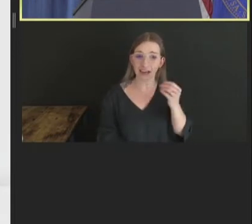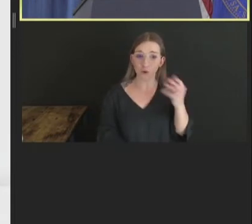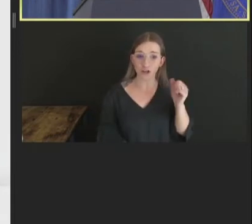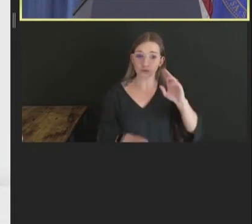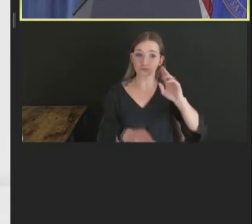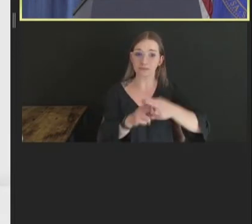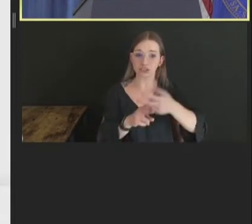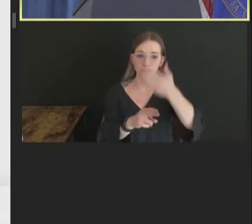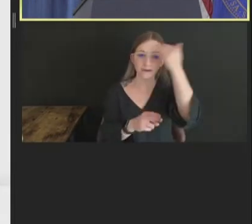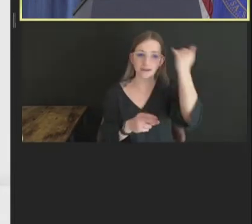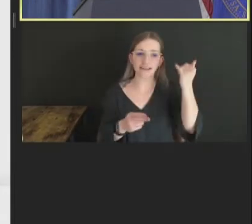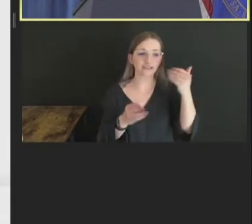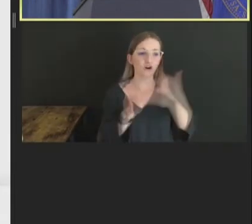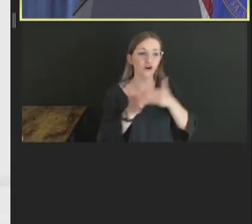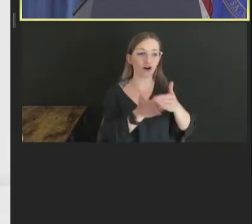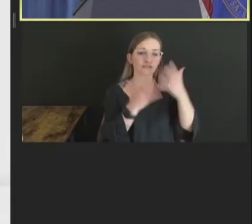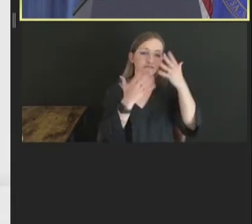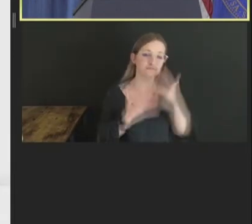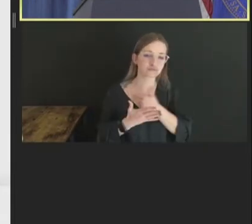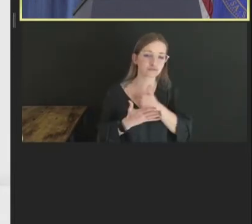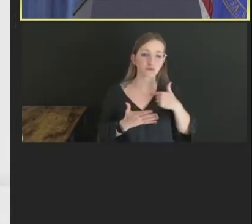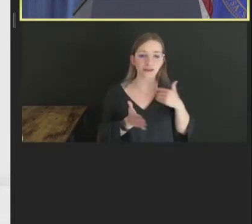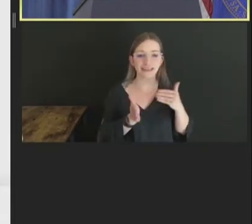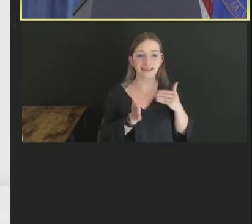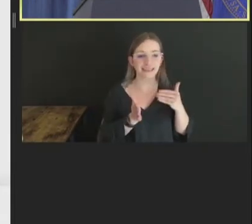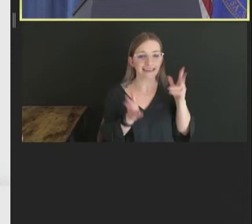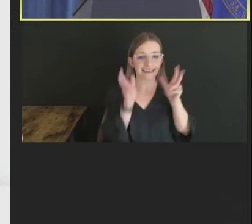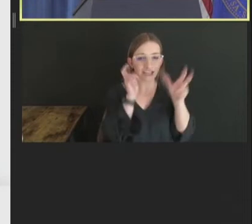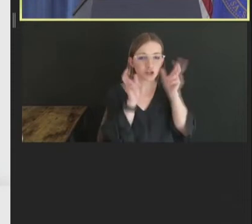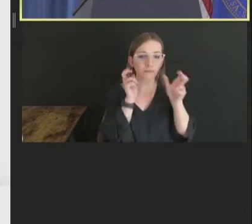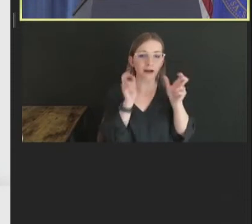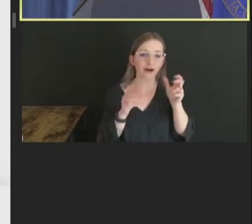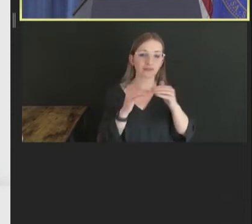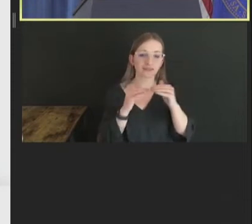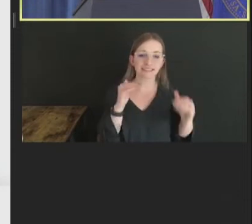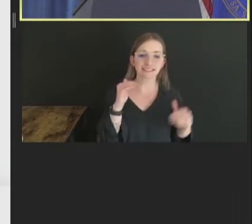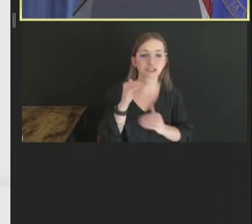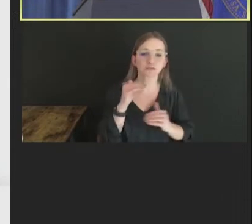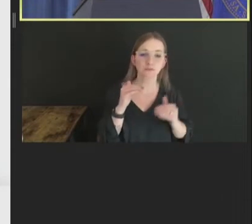you know, disproportionate morbidity and mortality of American Indian Native Americans